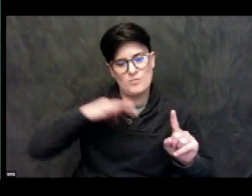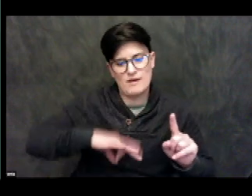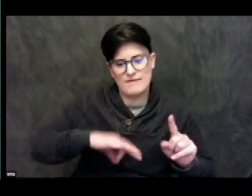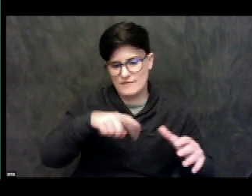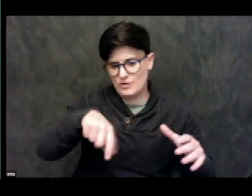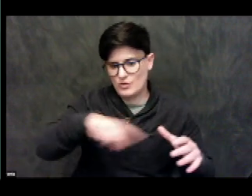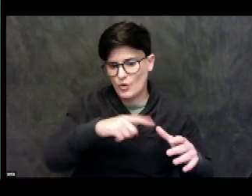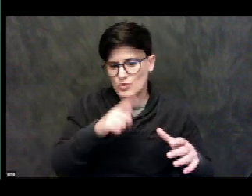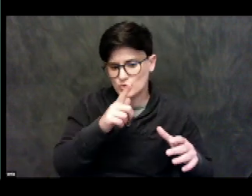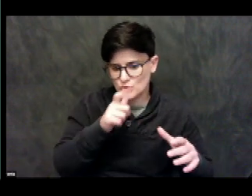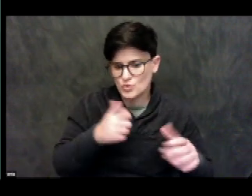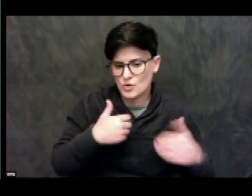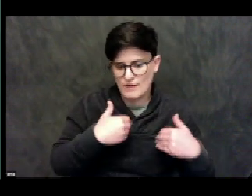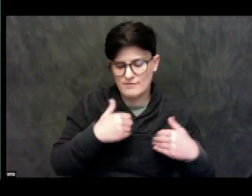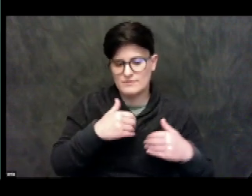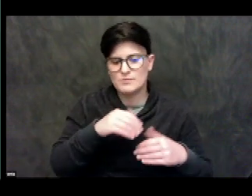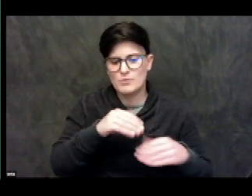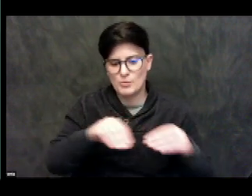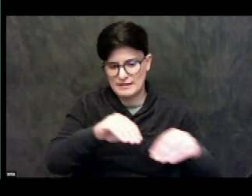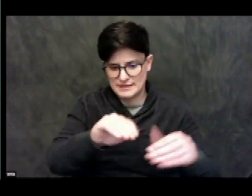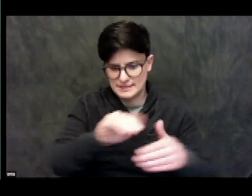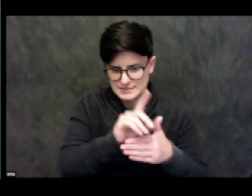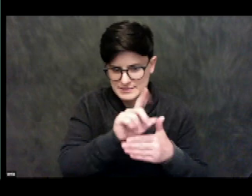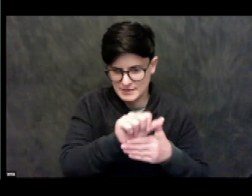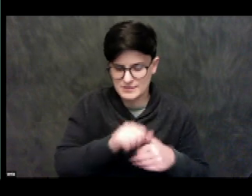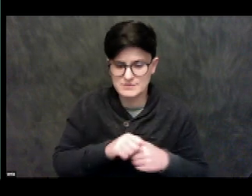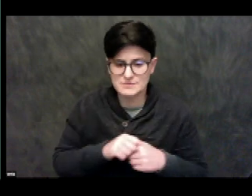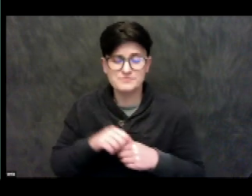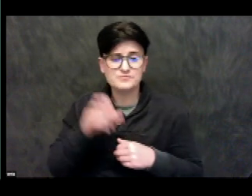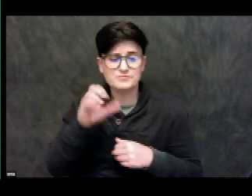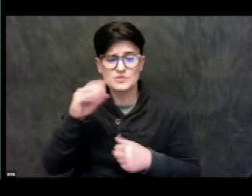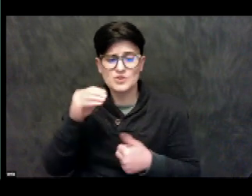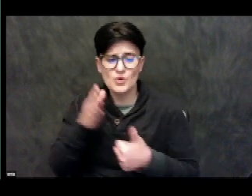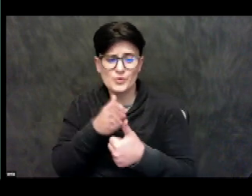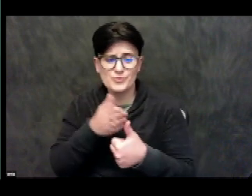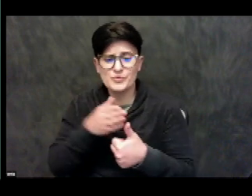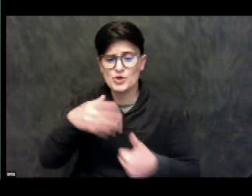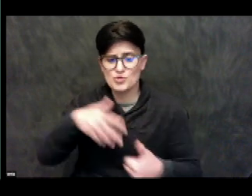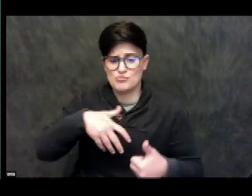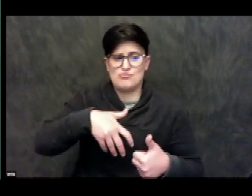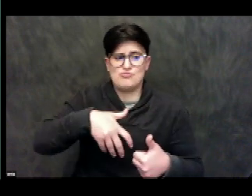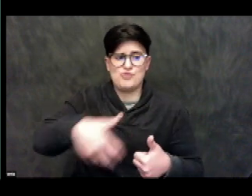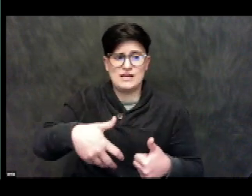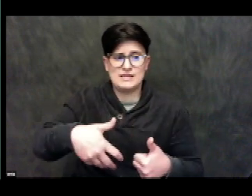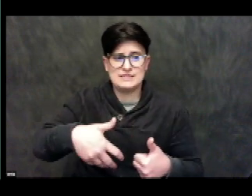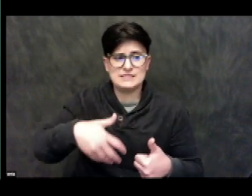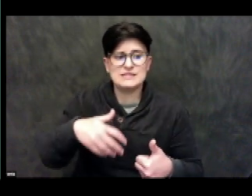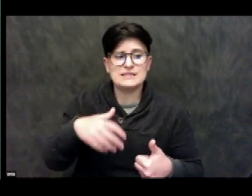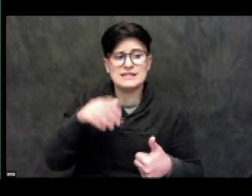just to go through a few of these pregnancy intention. One advice that I would give at this moment